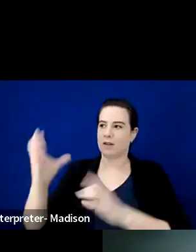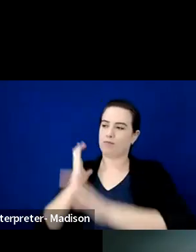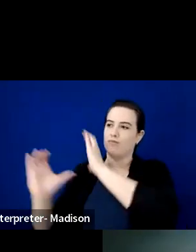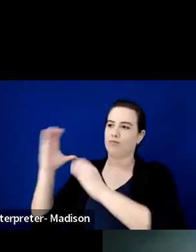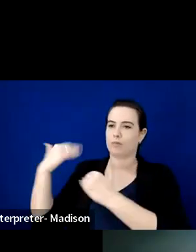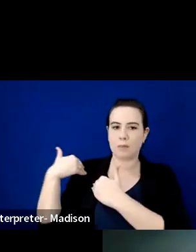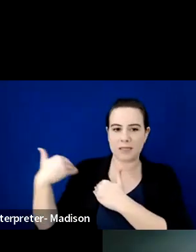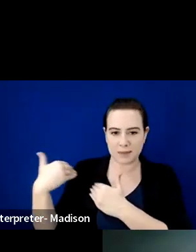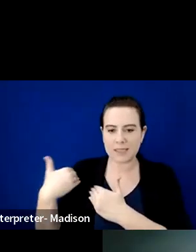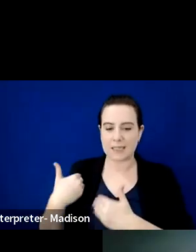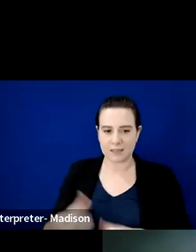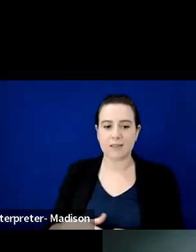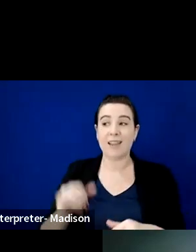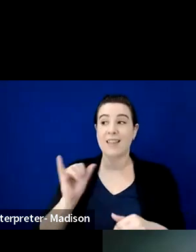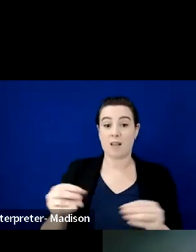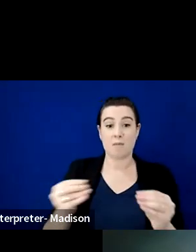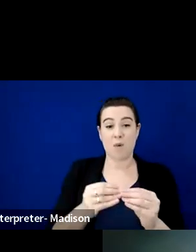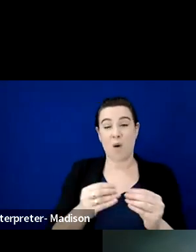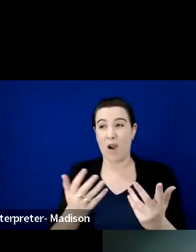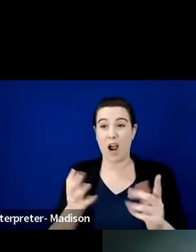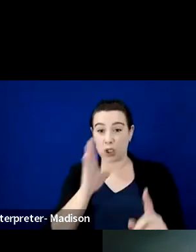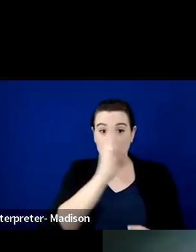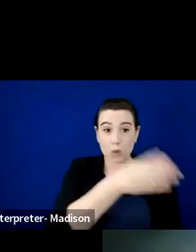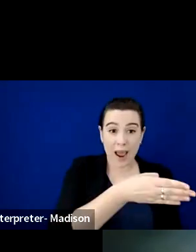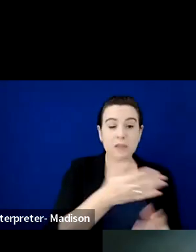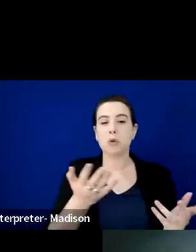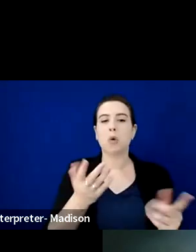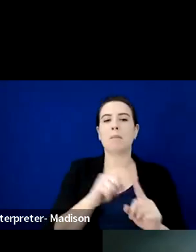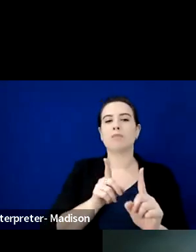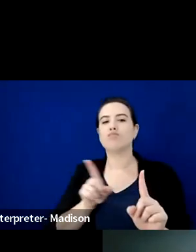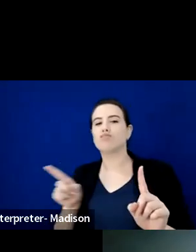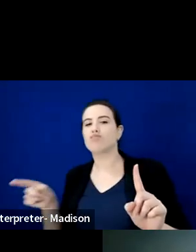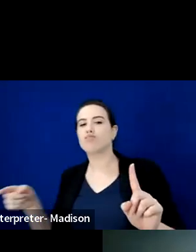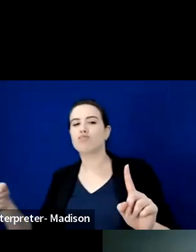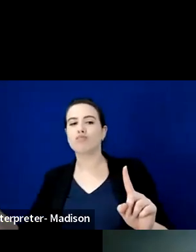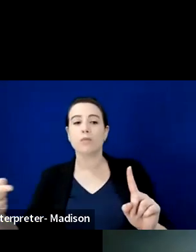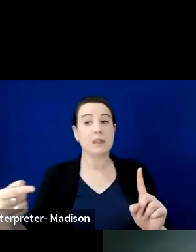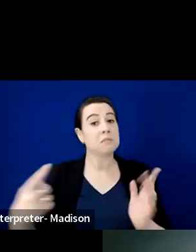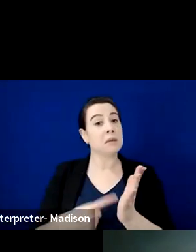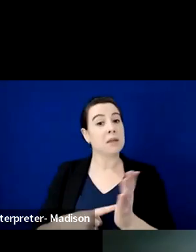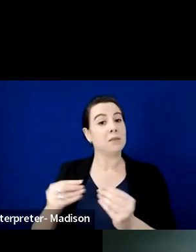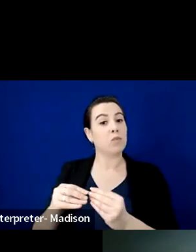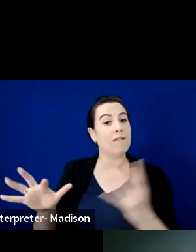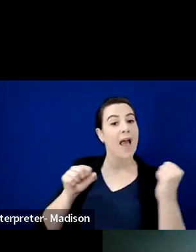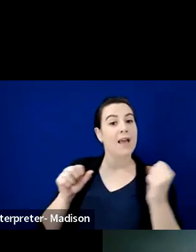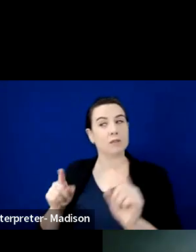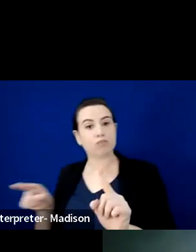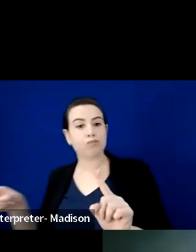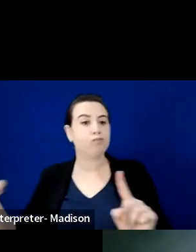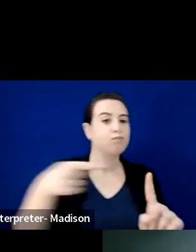But just really throwing that broad net and thinking outside the box in terms of creating that network of people, and then layering on to that what are people's roles and responsibilities. That can be a -- feel like a more indirect but can actually be a pretty expedient way to --